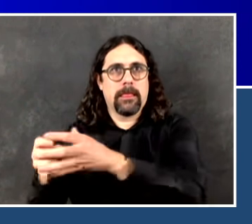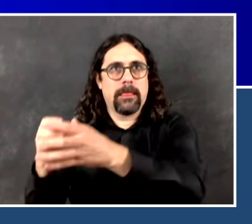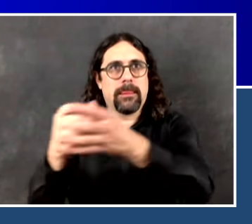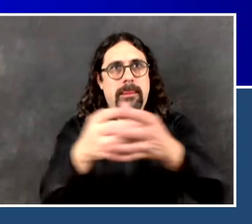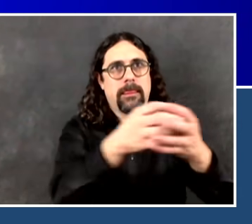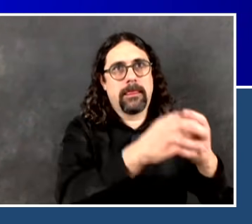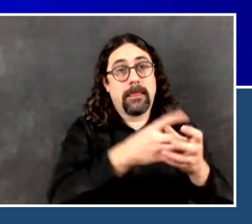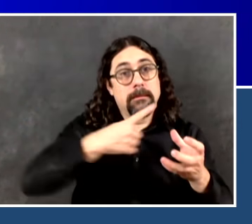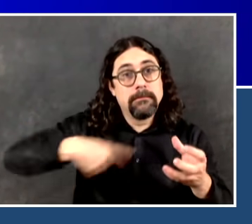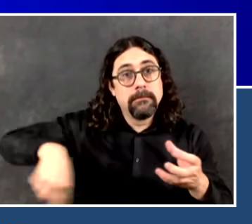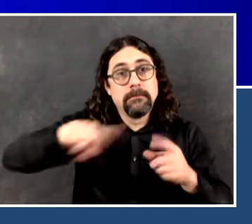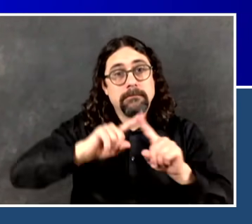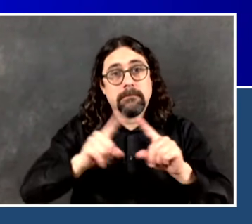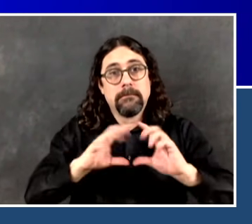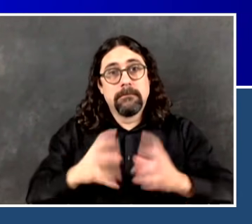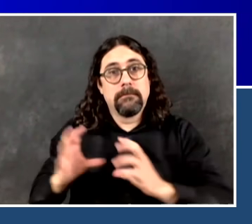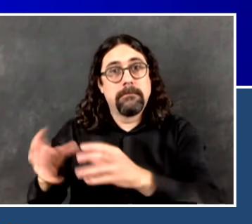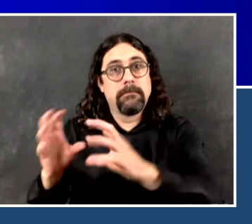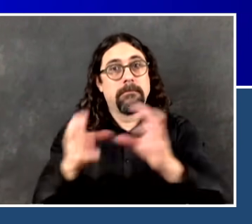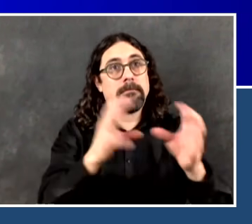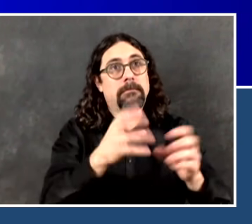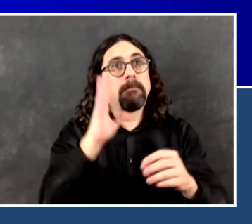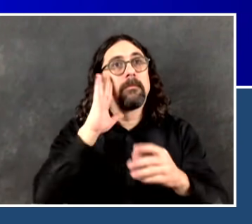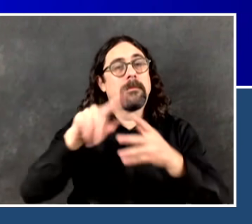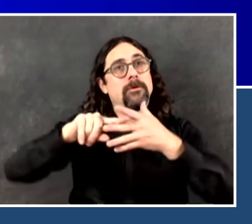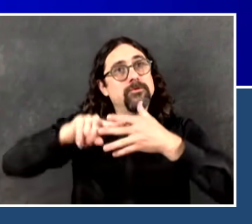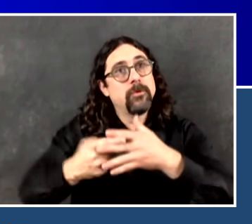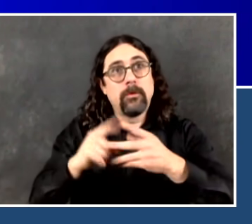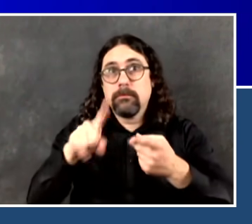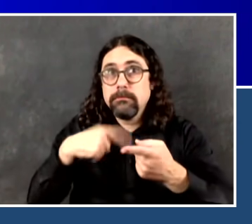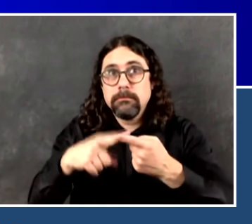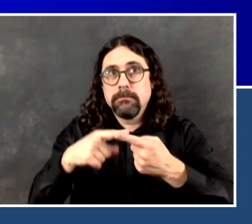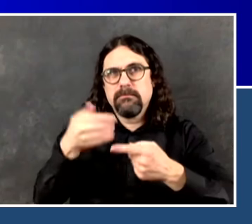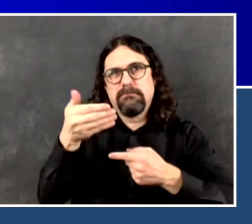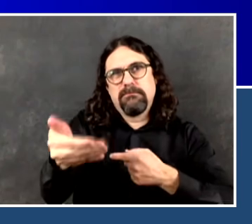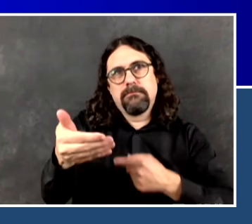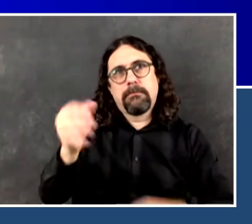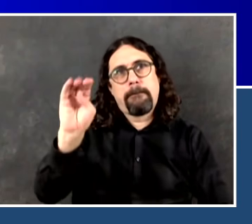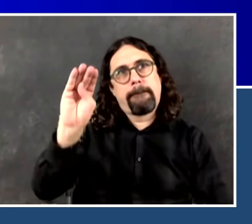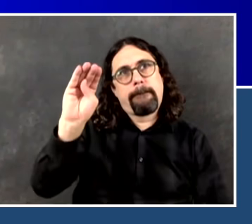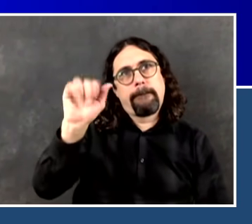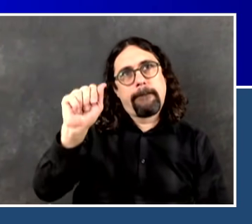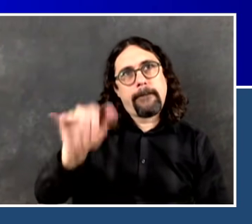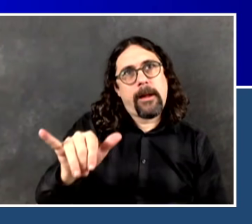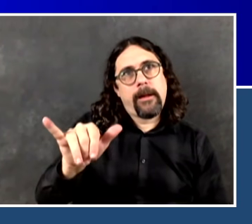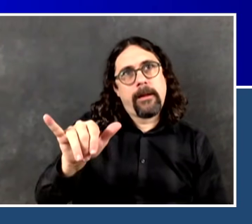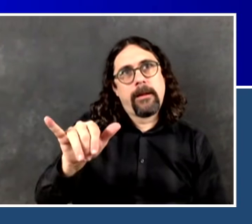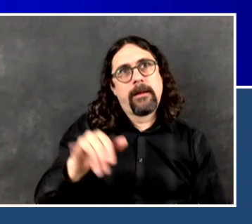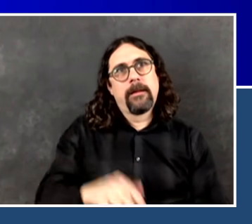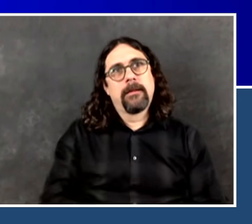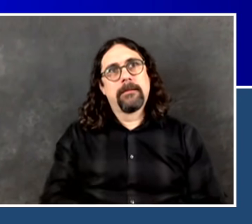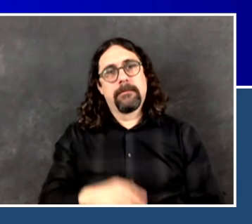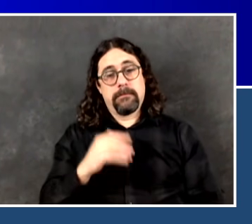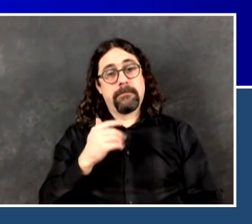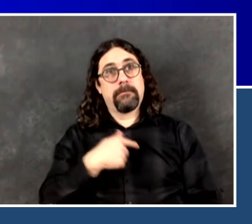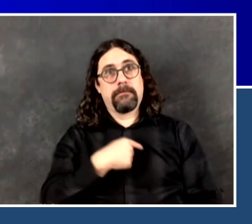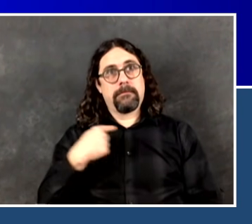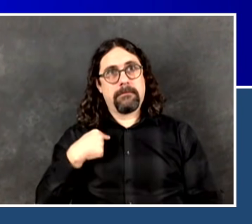WEEK OF MAY. SO LITERALLY IN A MATTER OF DAYS. I'LL BE MEETING WITH EACH OF THEM. MY TEAM WILL BE MEETING WITH THEM COSTNANTLY.